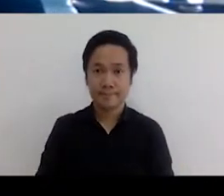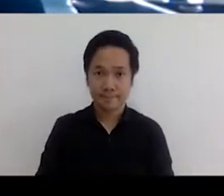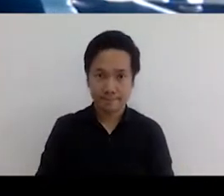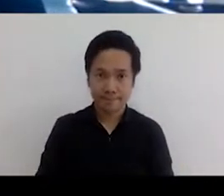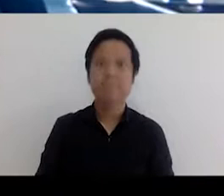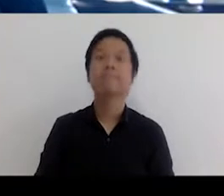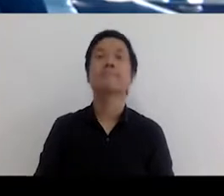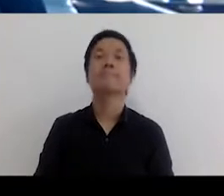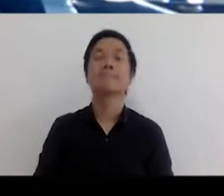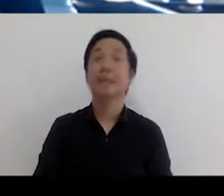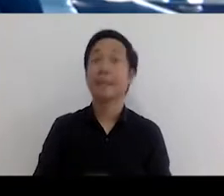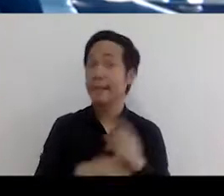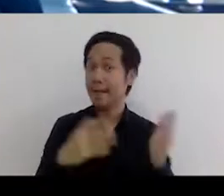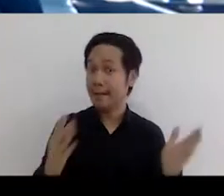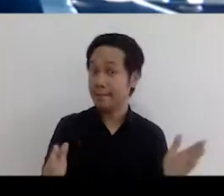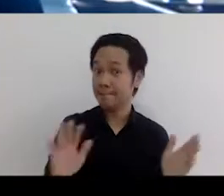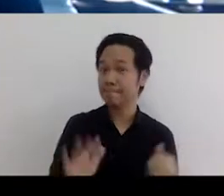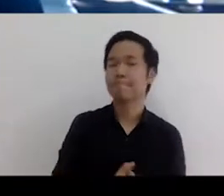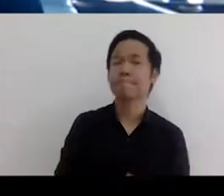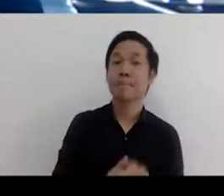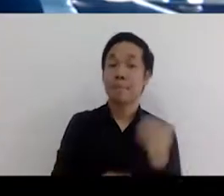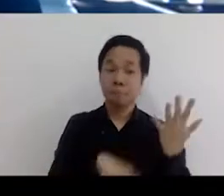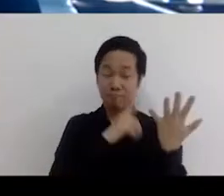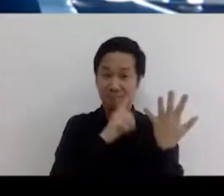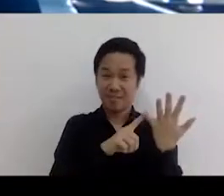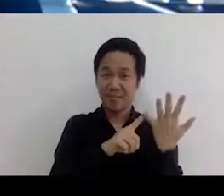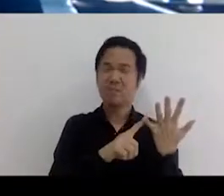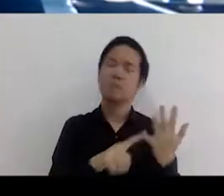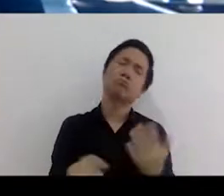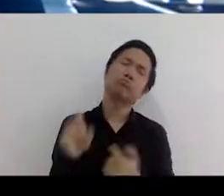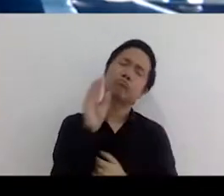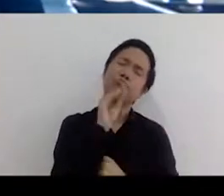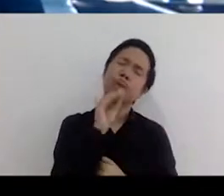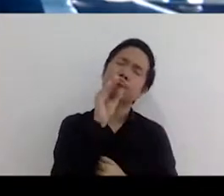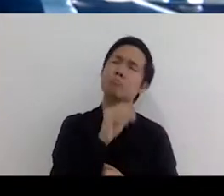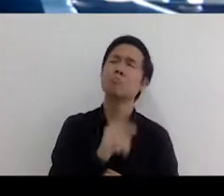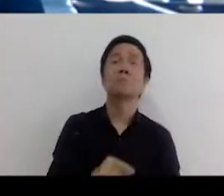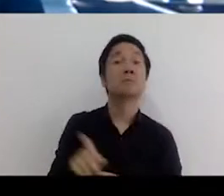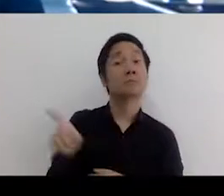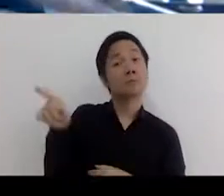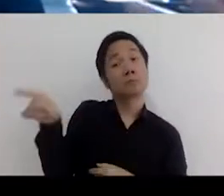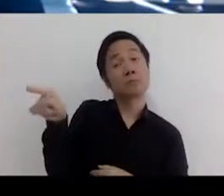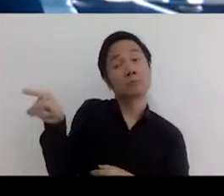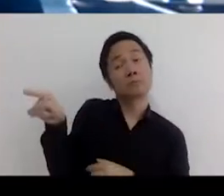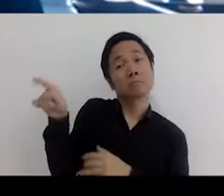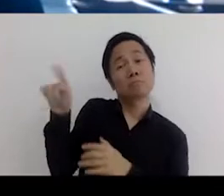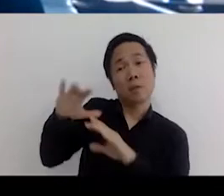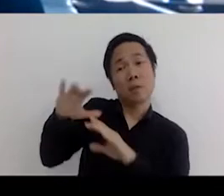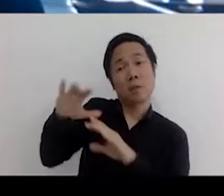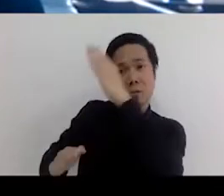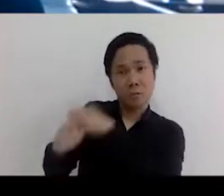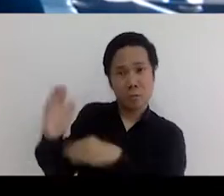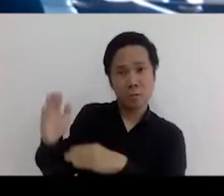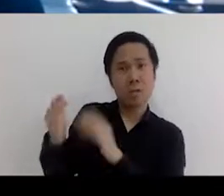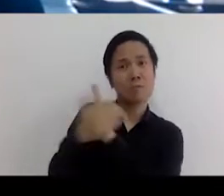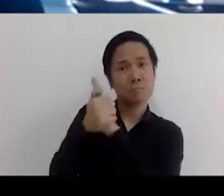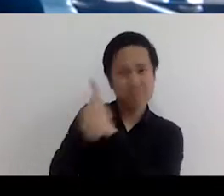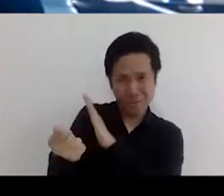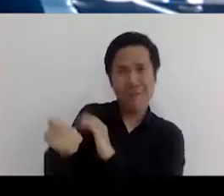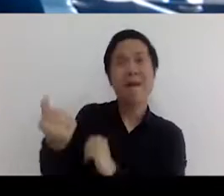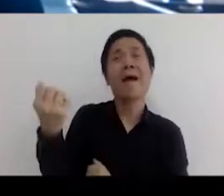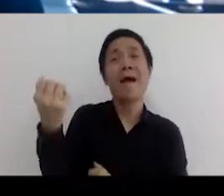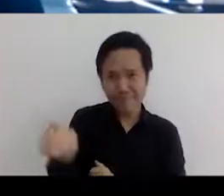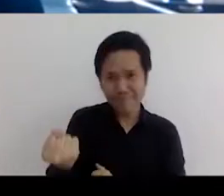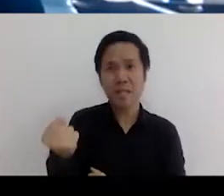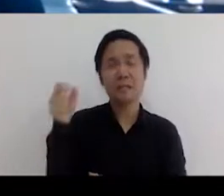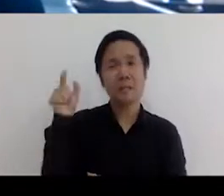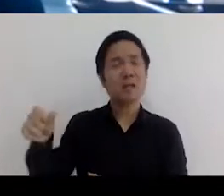So let them speak for themselves. They know what they need. They are not helpless people and we have to give them voice and you see, as the UN,